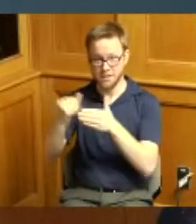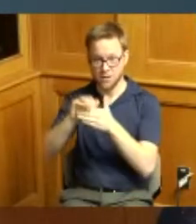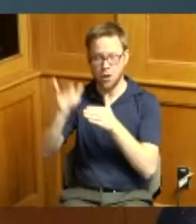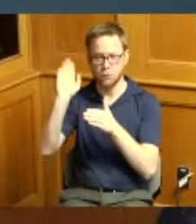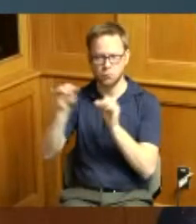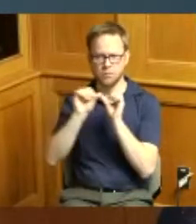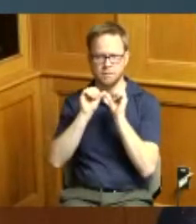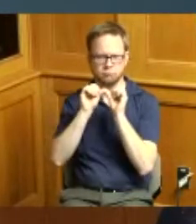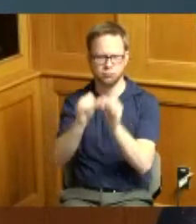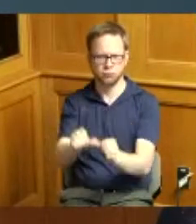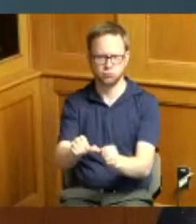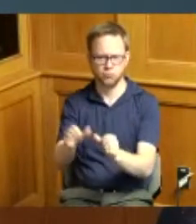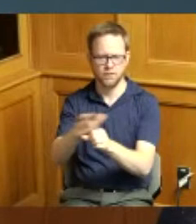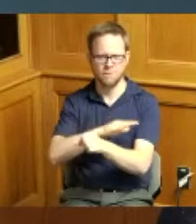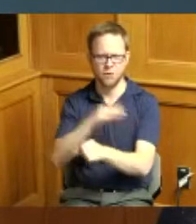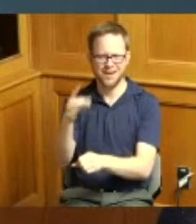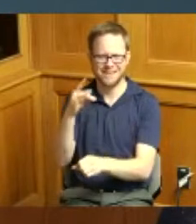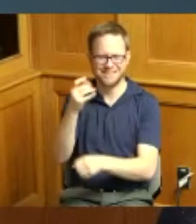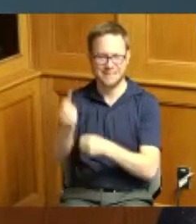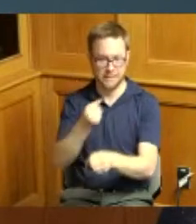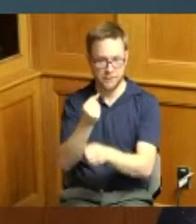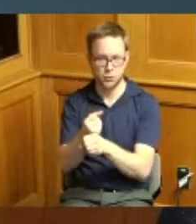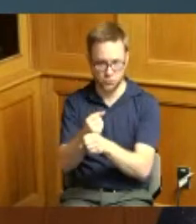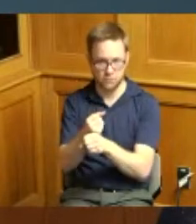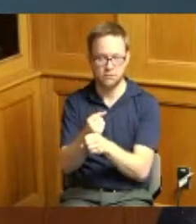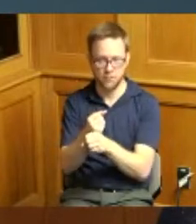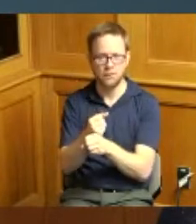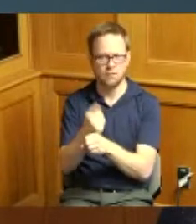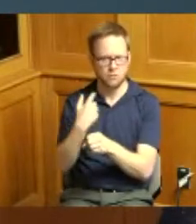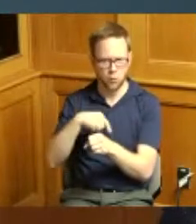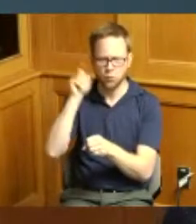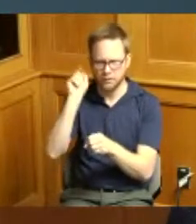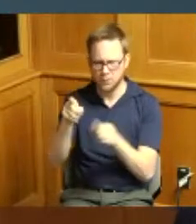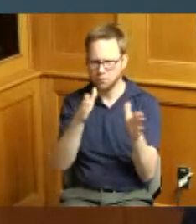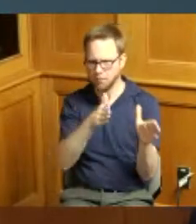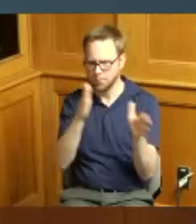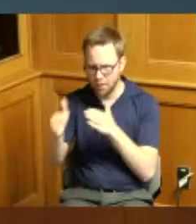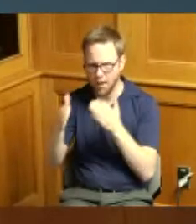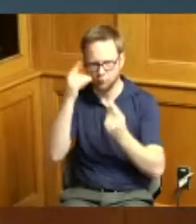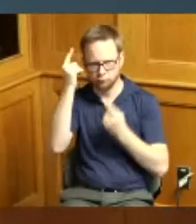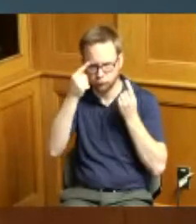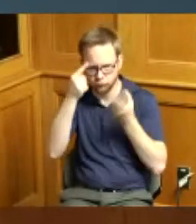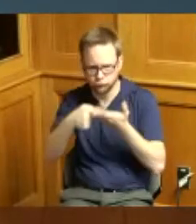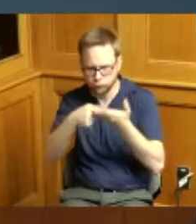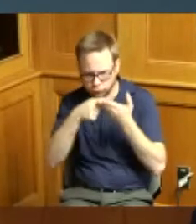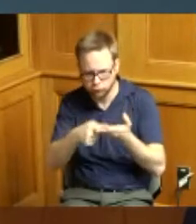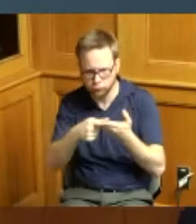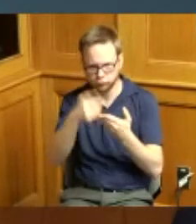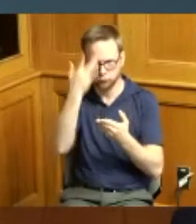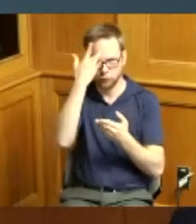and so we have to be very strategic on where these monies are going so that's all I had for